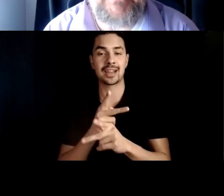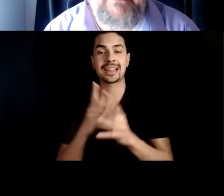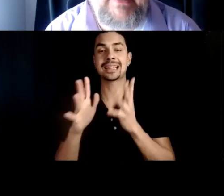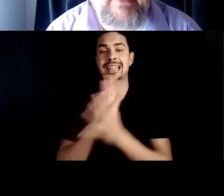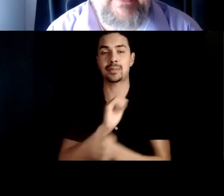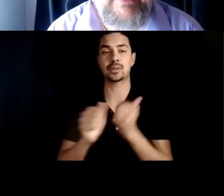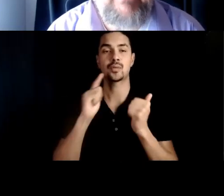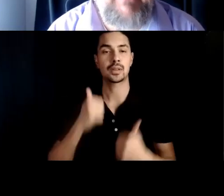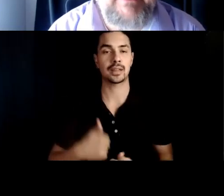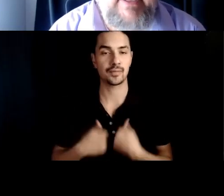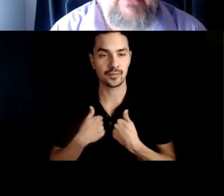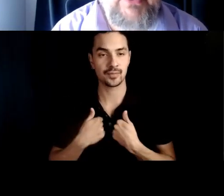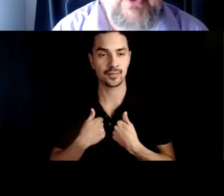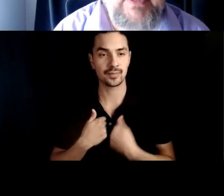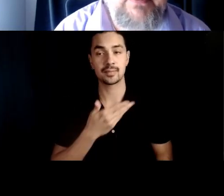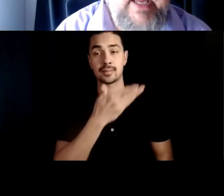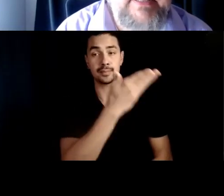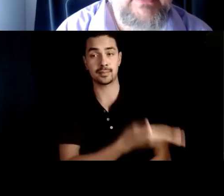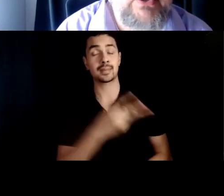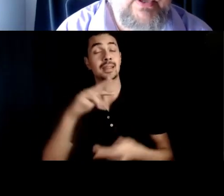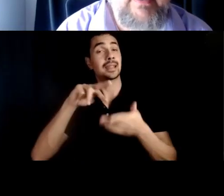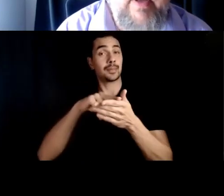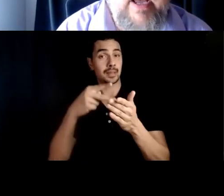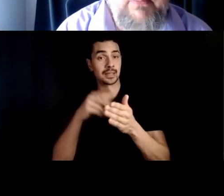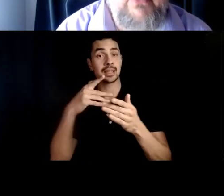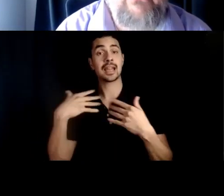So this bill makes health insurance plans strictly liable